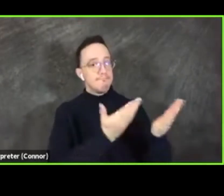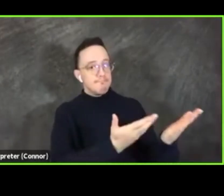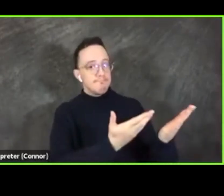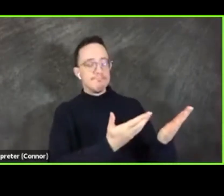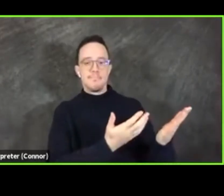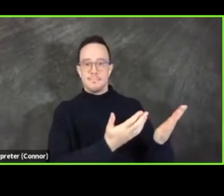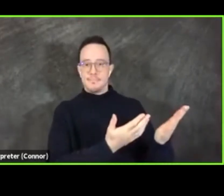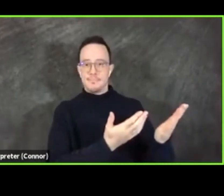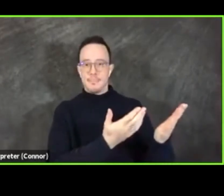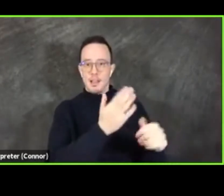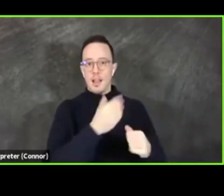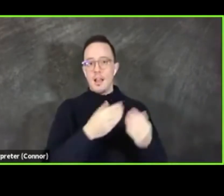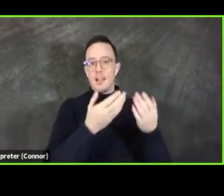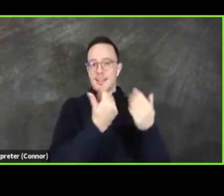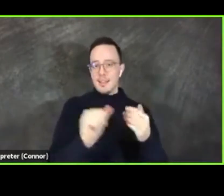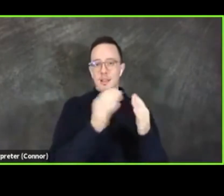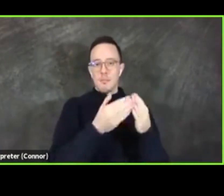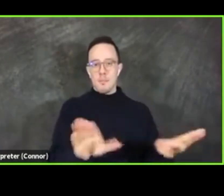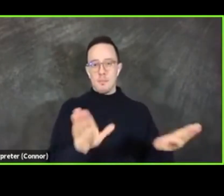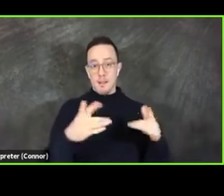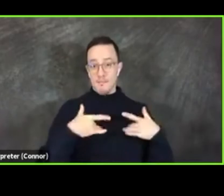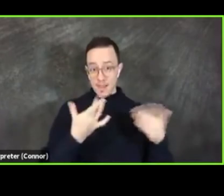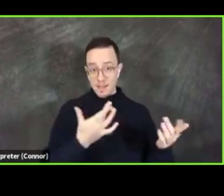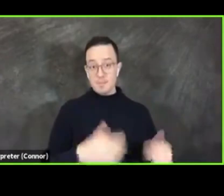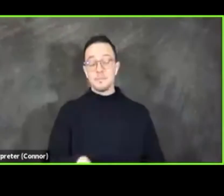EVERY BOARD MEETING, AND STAFF MEETING. THE LEARNING IS